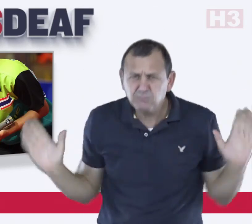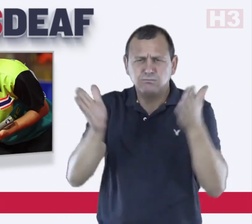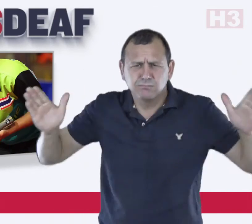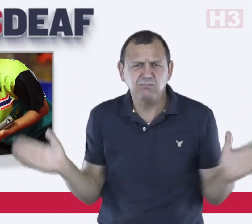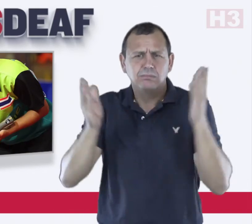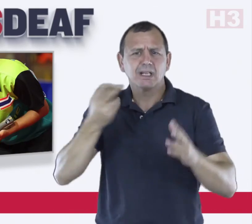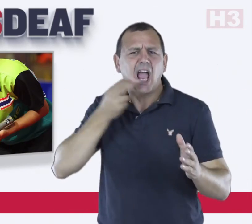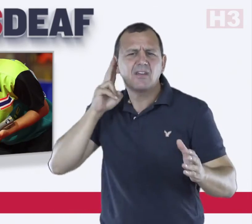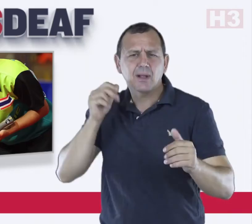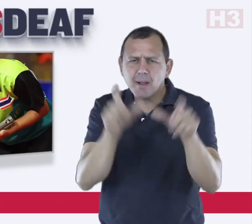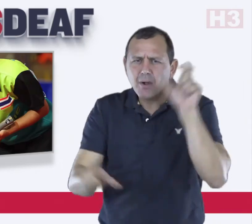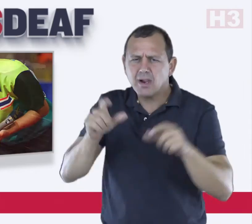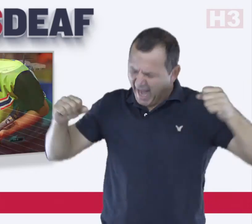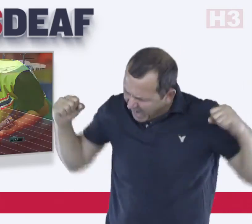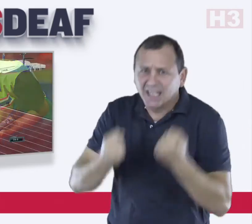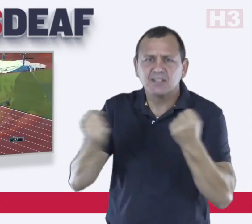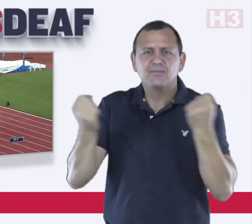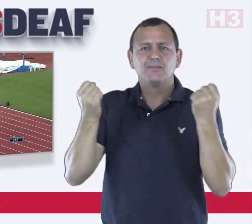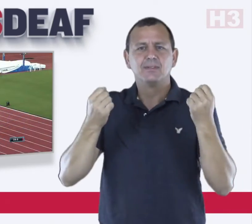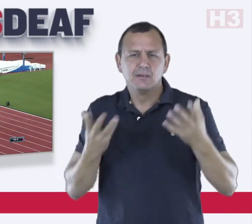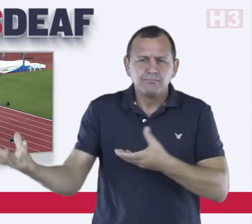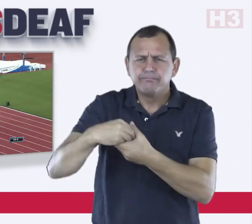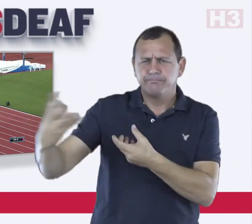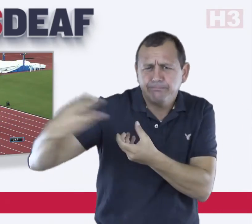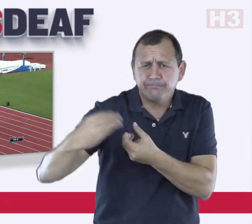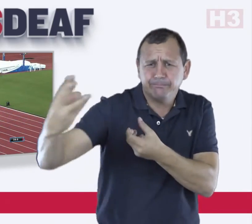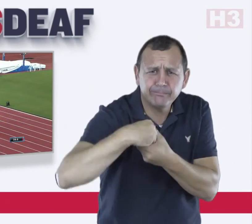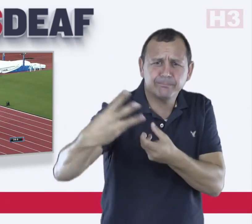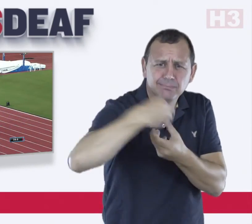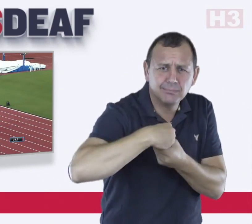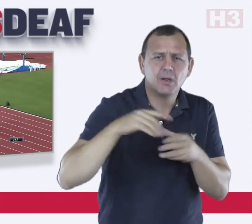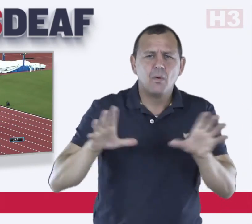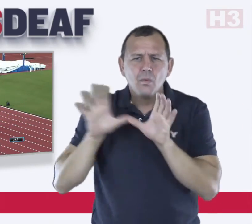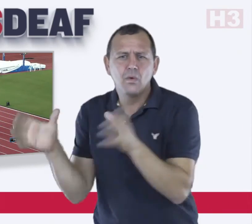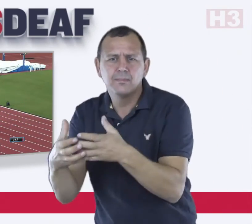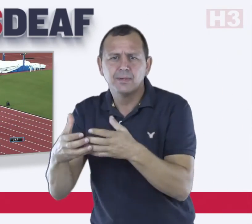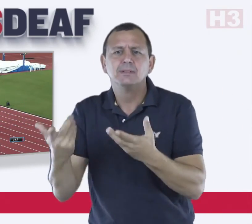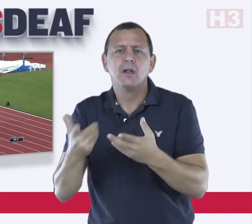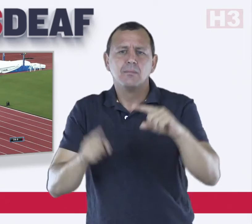to keep deaf people active, involved in the